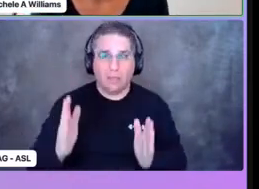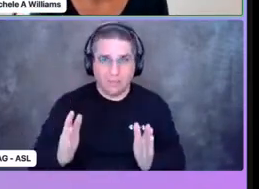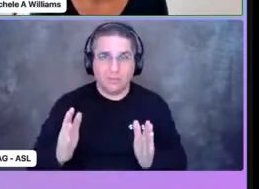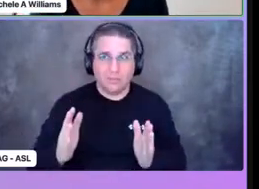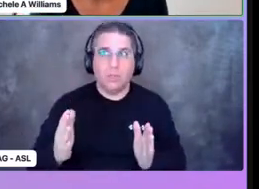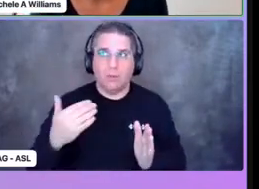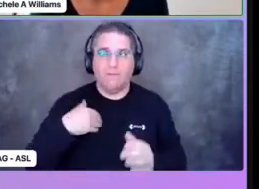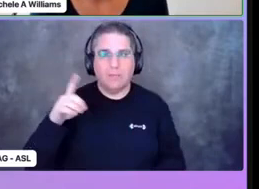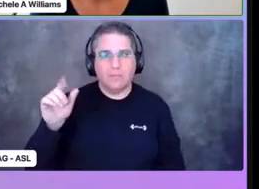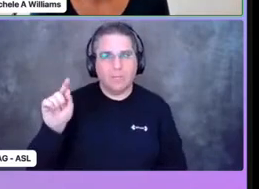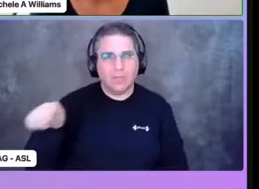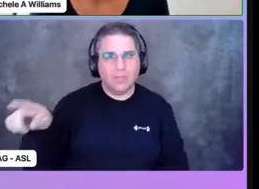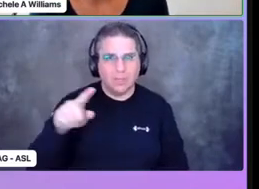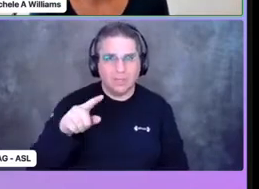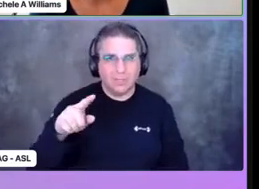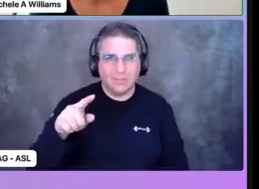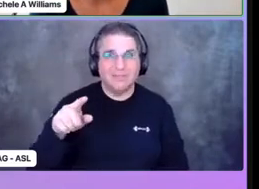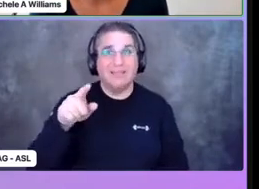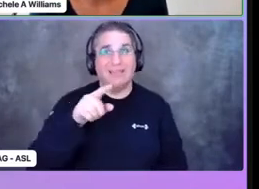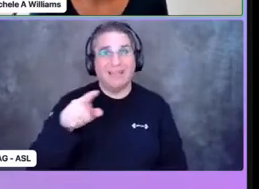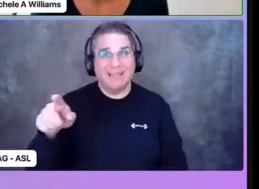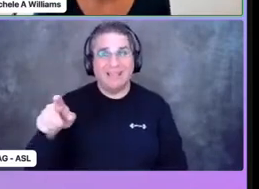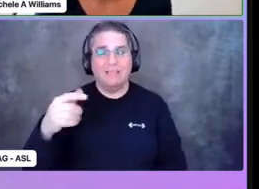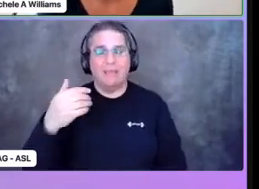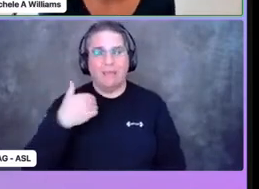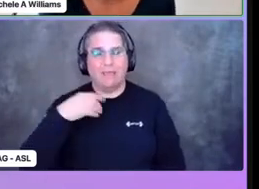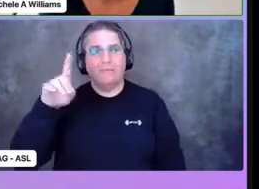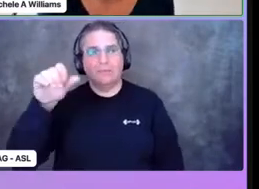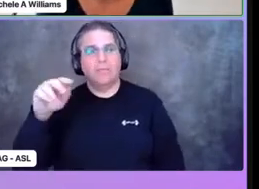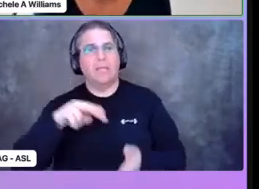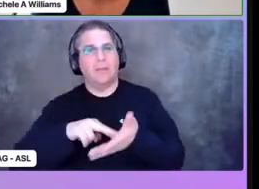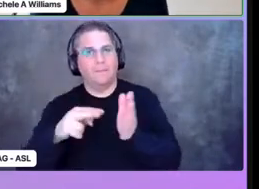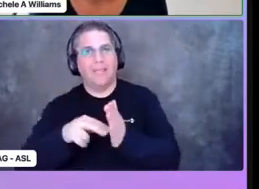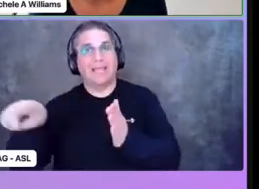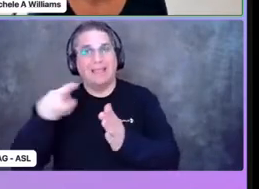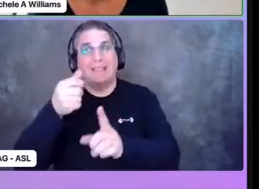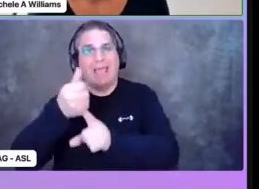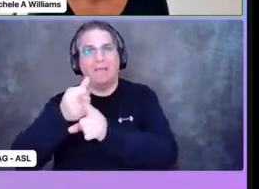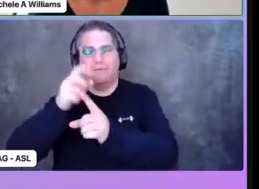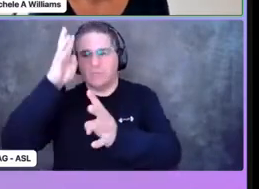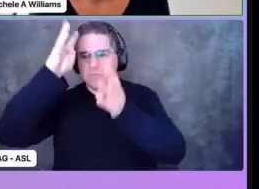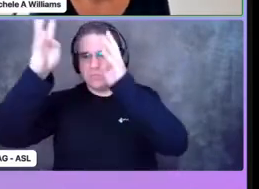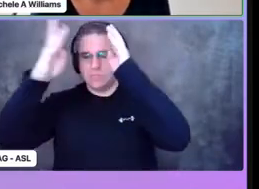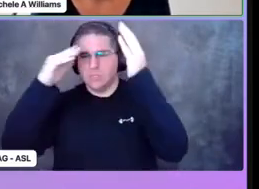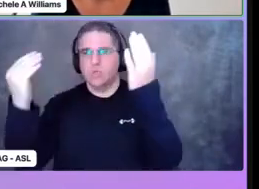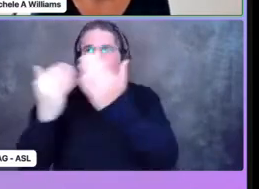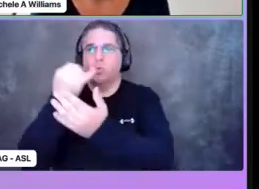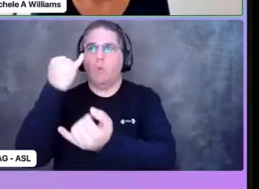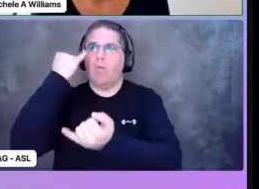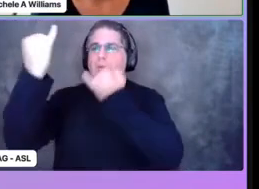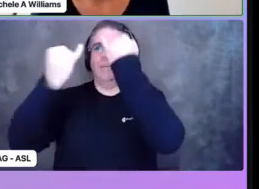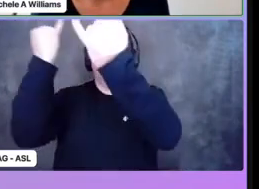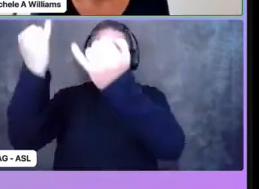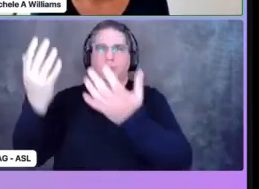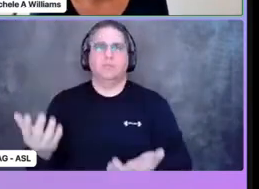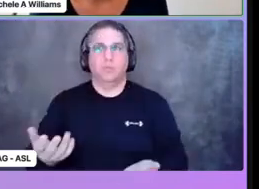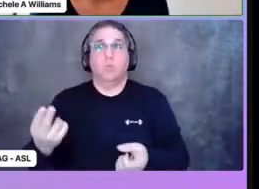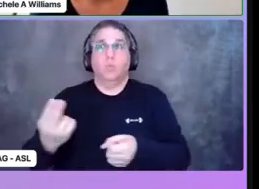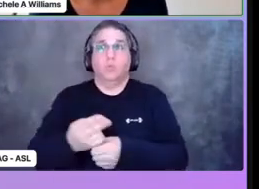realize that we have disabled colleagues or that again disability has led to a lot